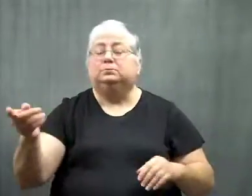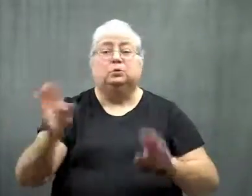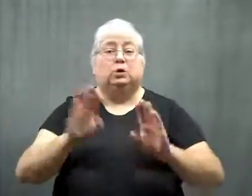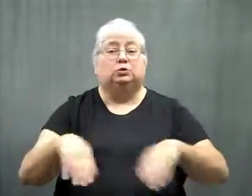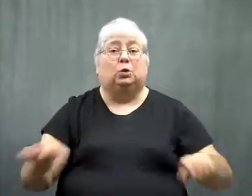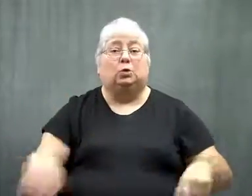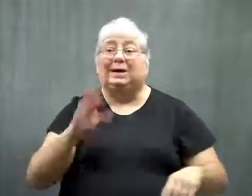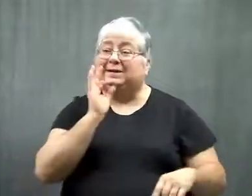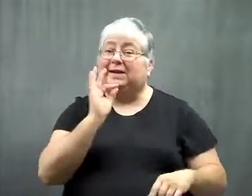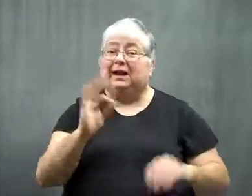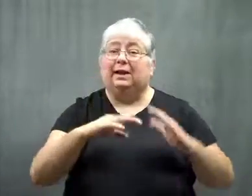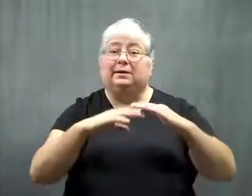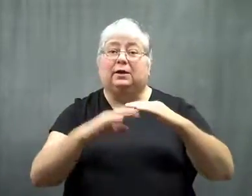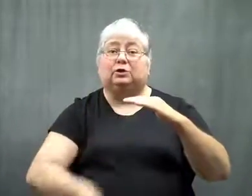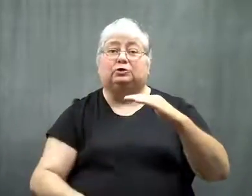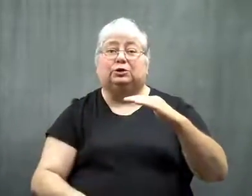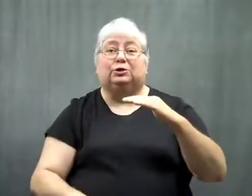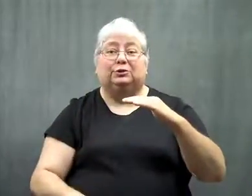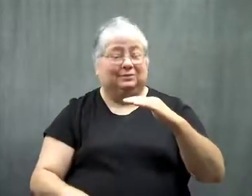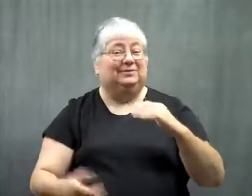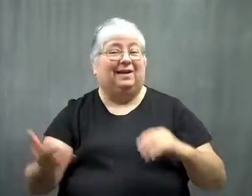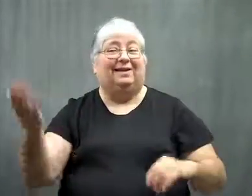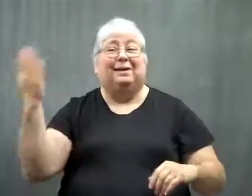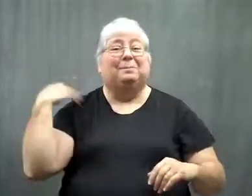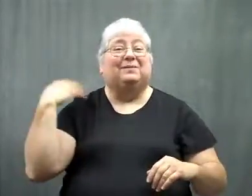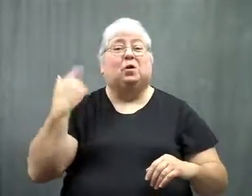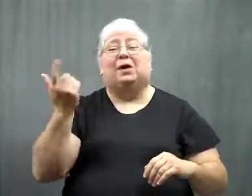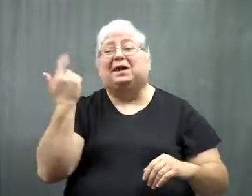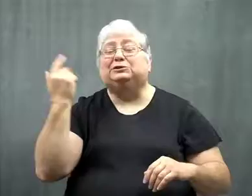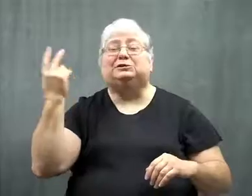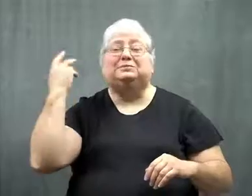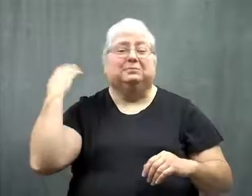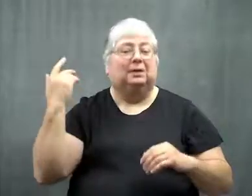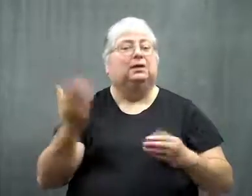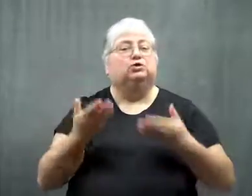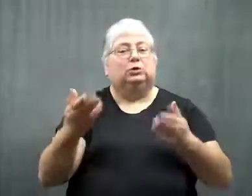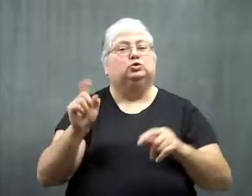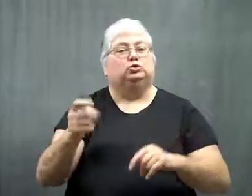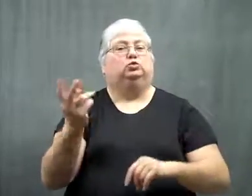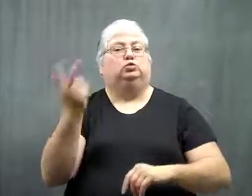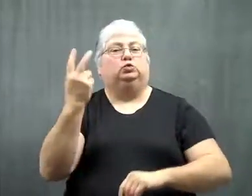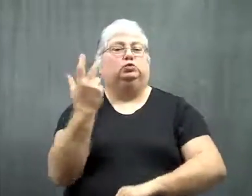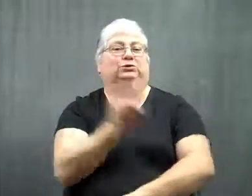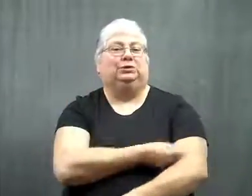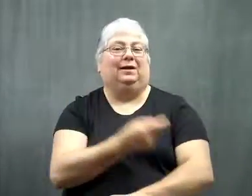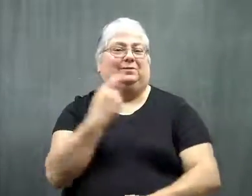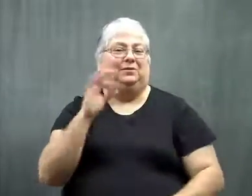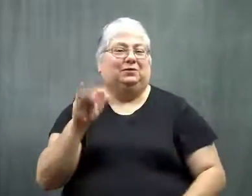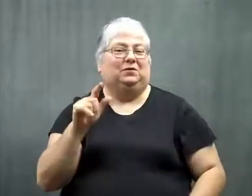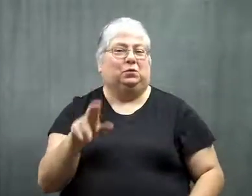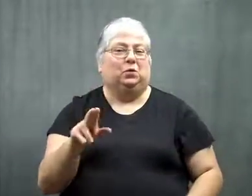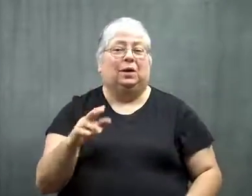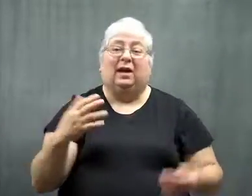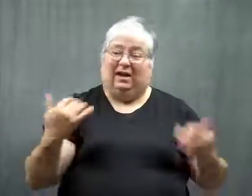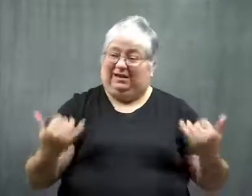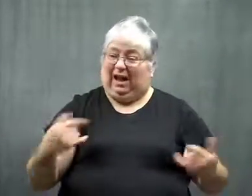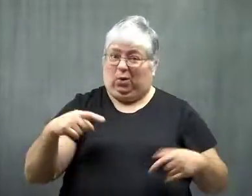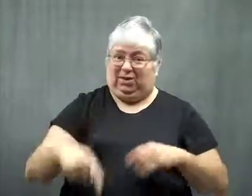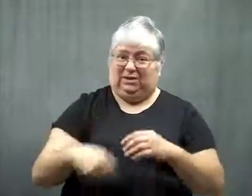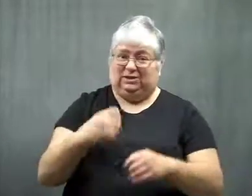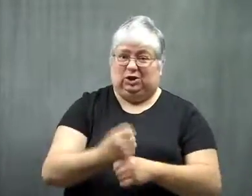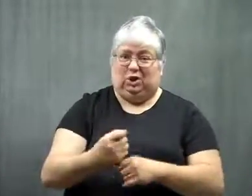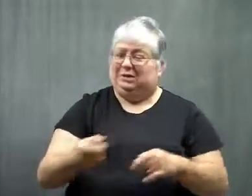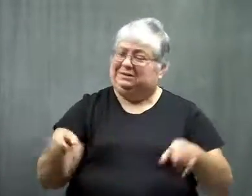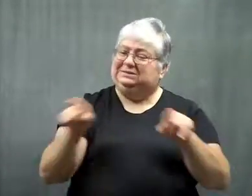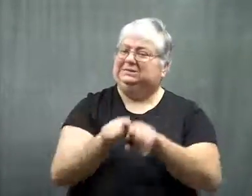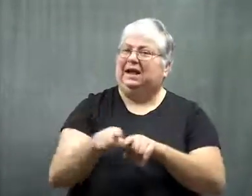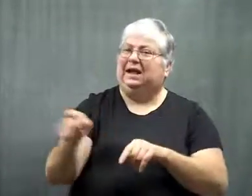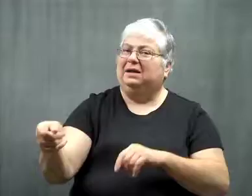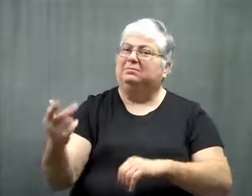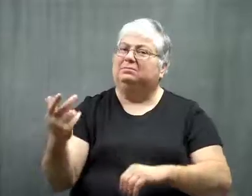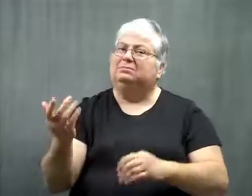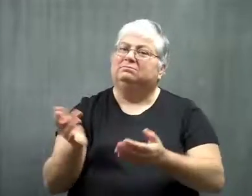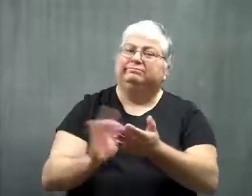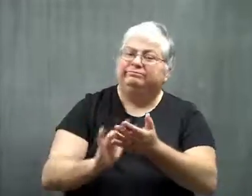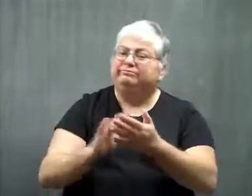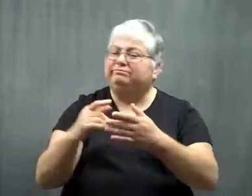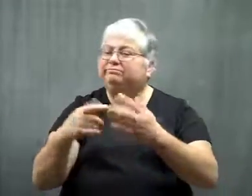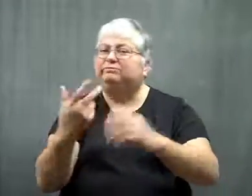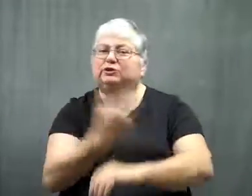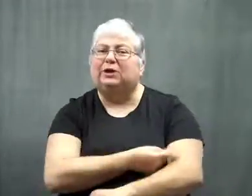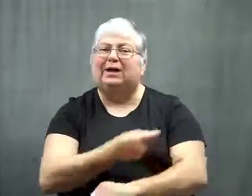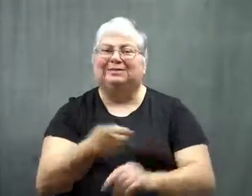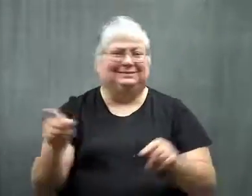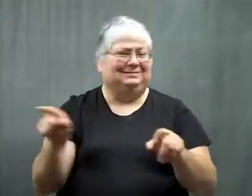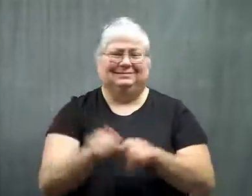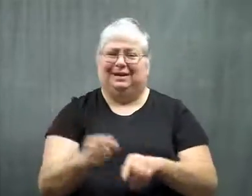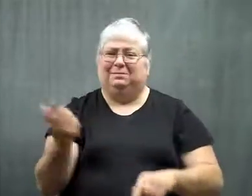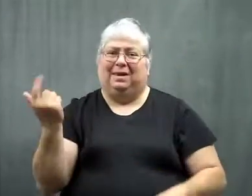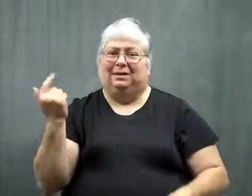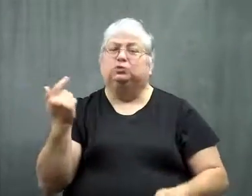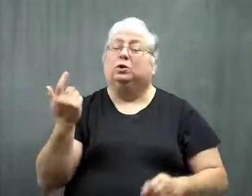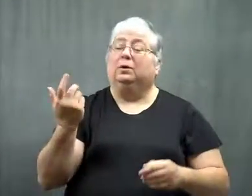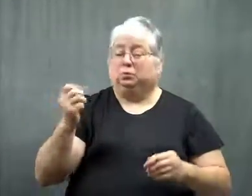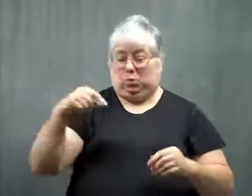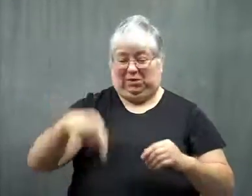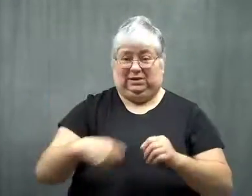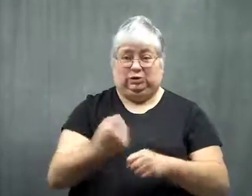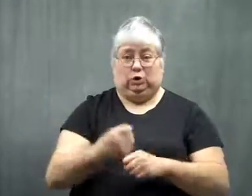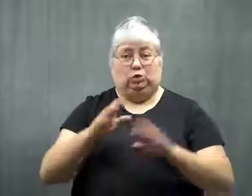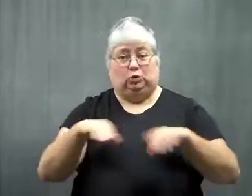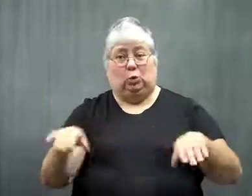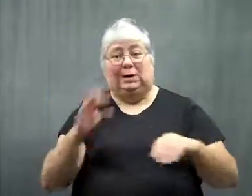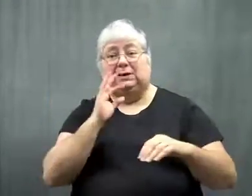In the past, it was recommended that children under the age of 9 receive two shots.